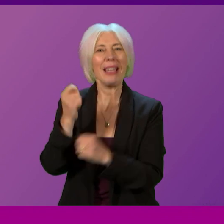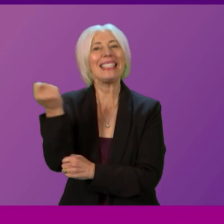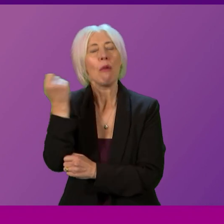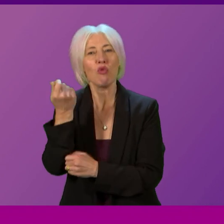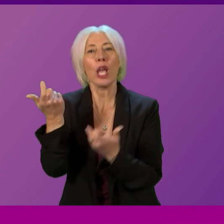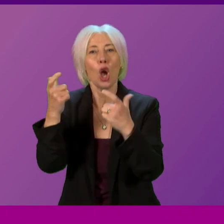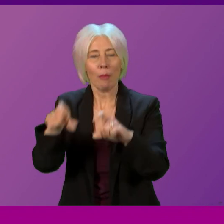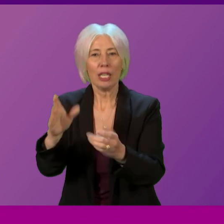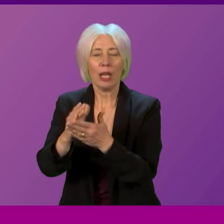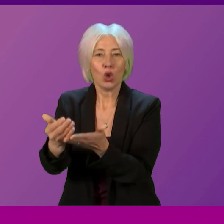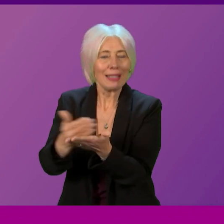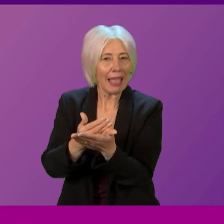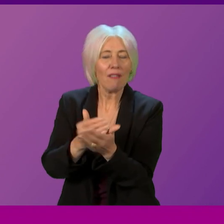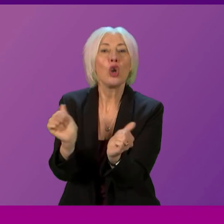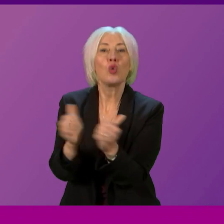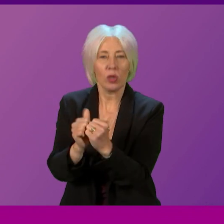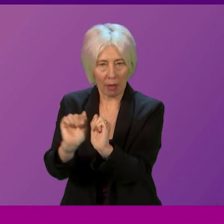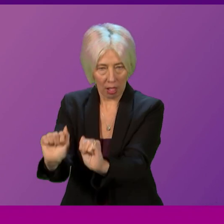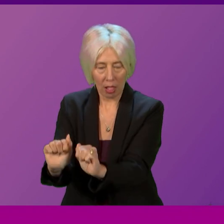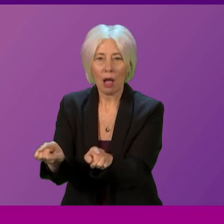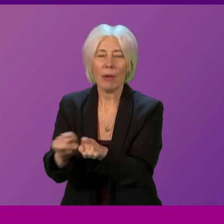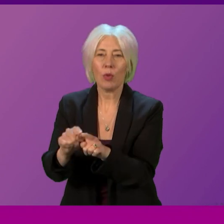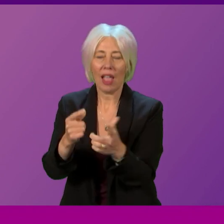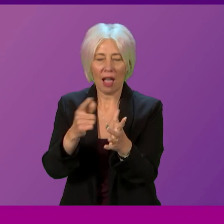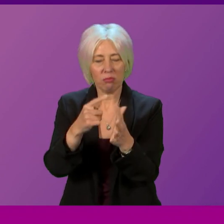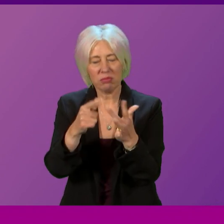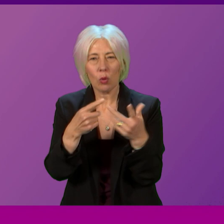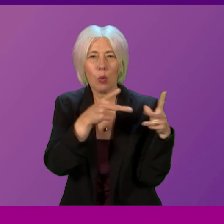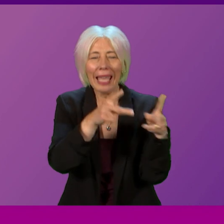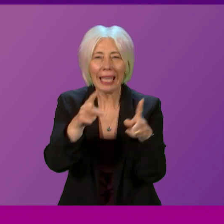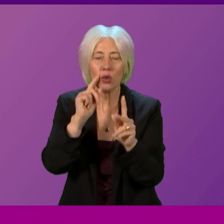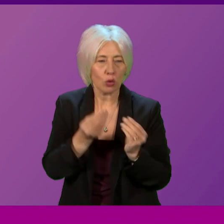safe and suitable, we are also taking a number of actions that are focused on providing sustainable